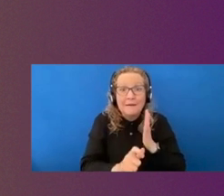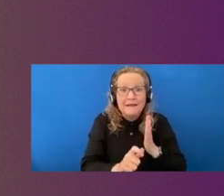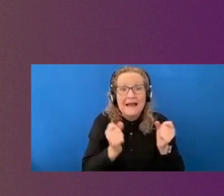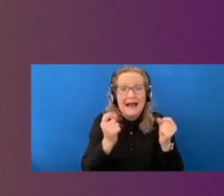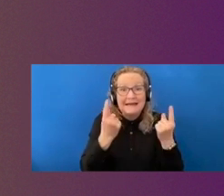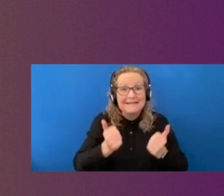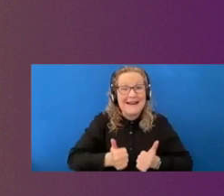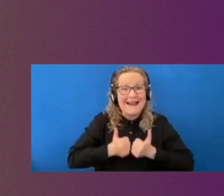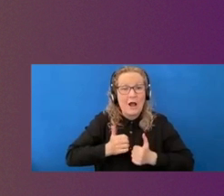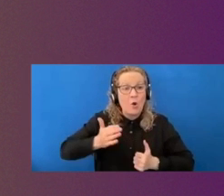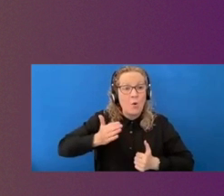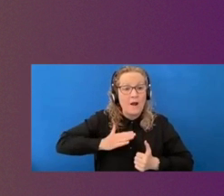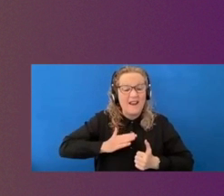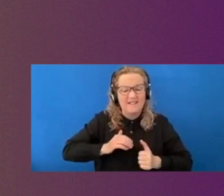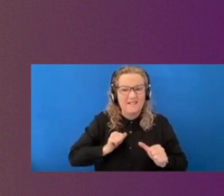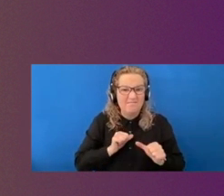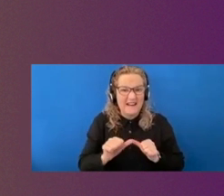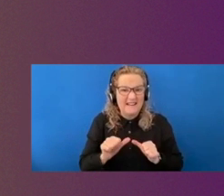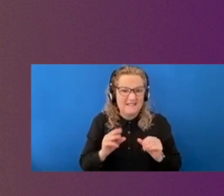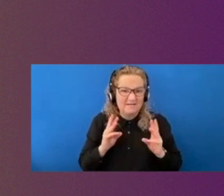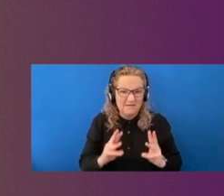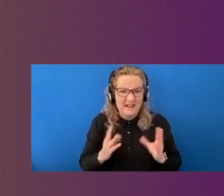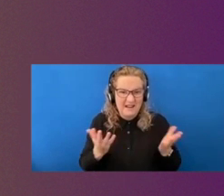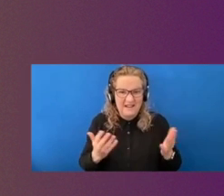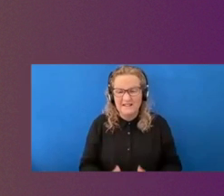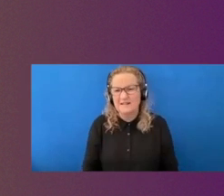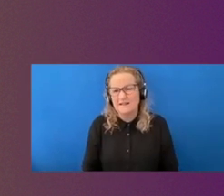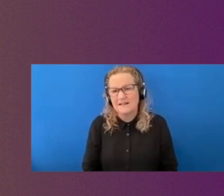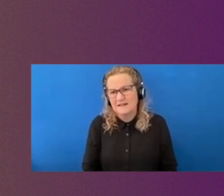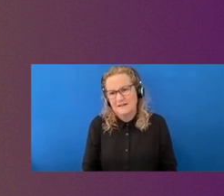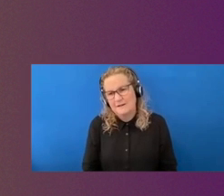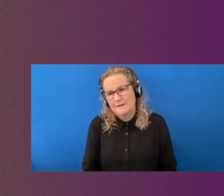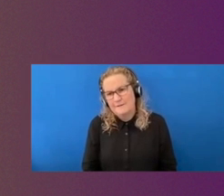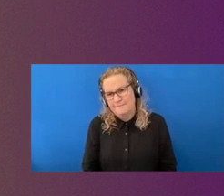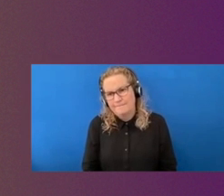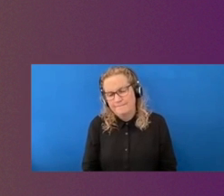uh I think i'm preaching to the choir here that's that's so that point is pretty obvious